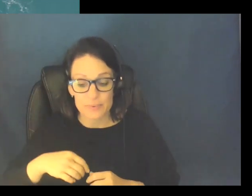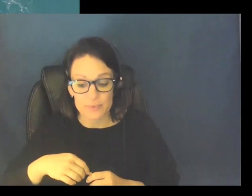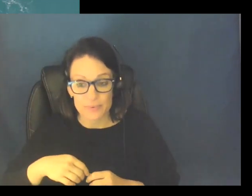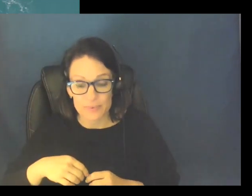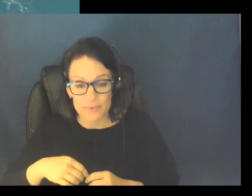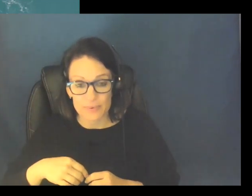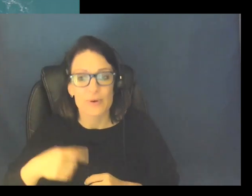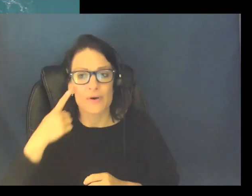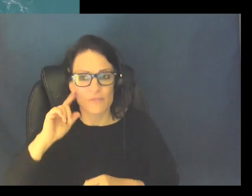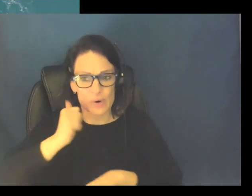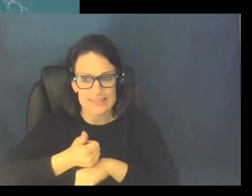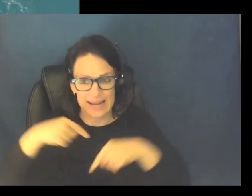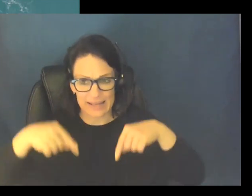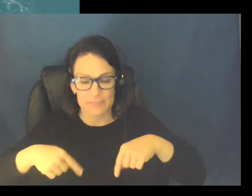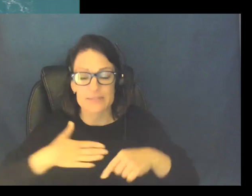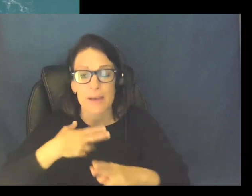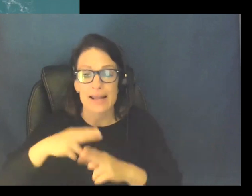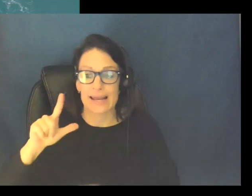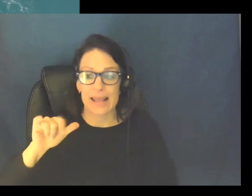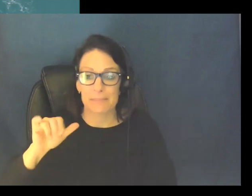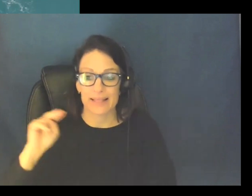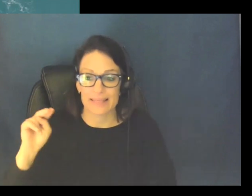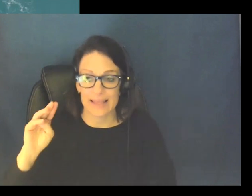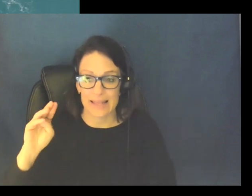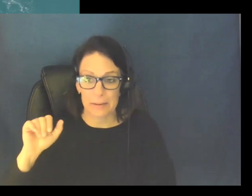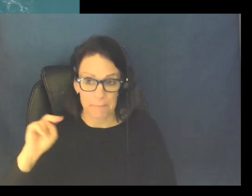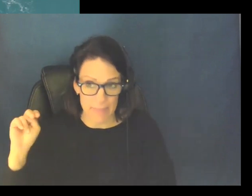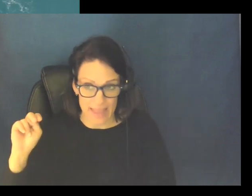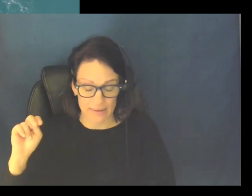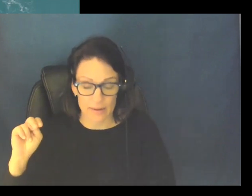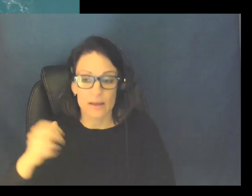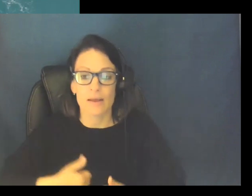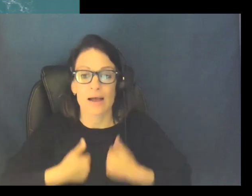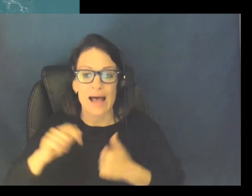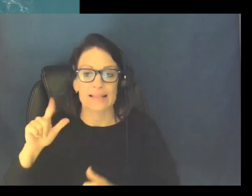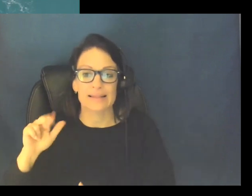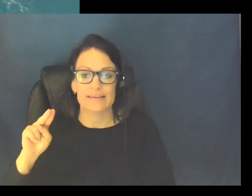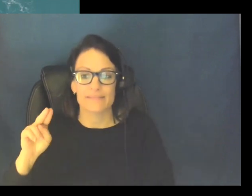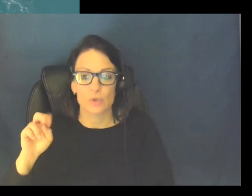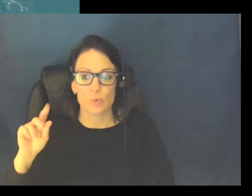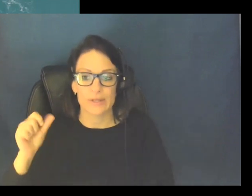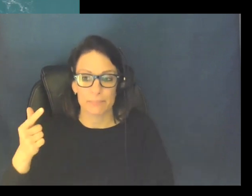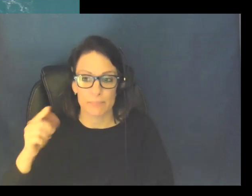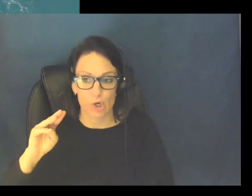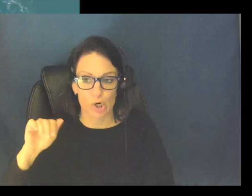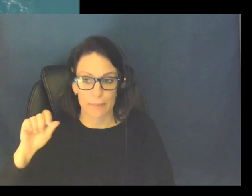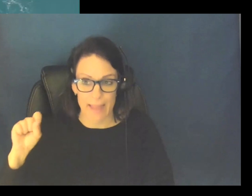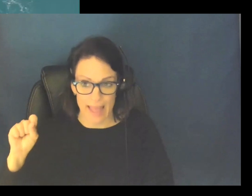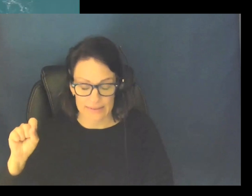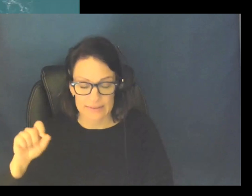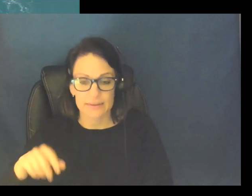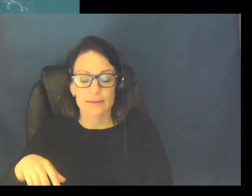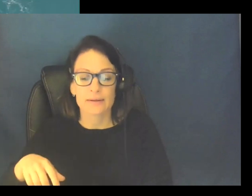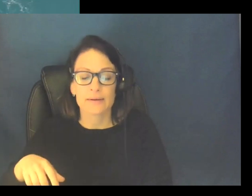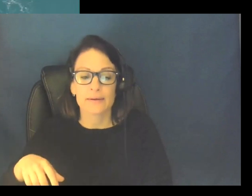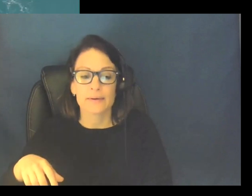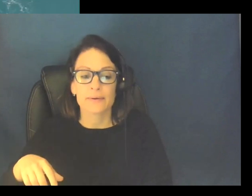: Thank you. Thank you.